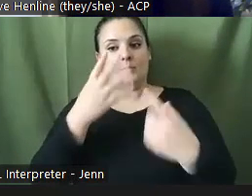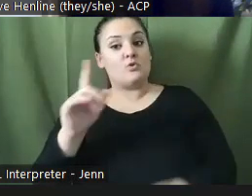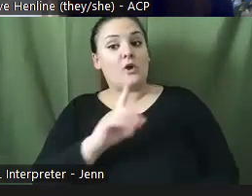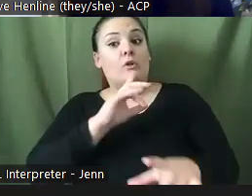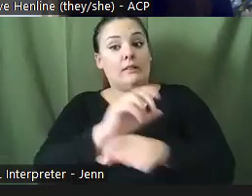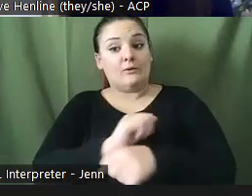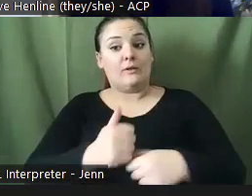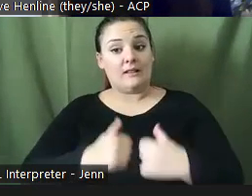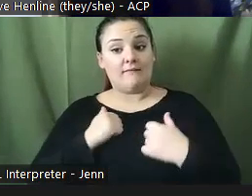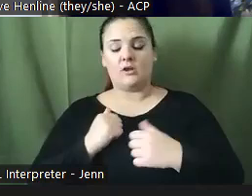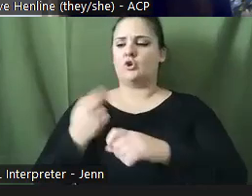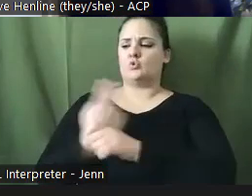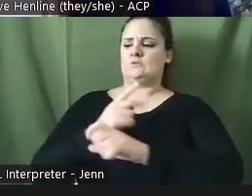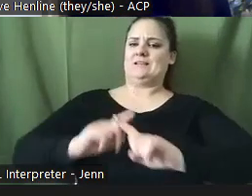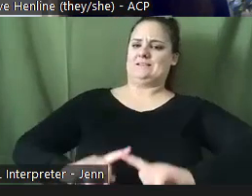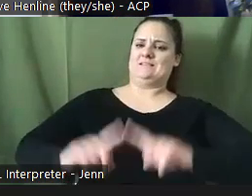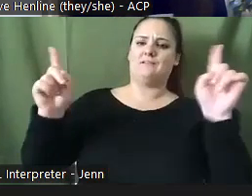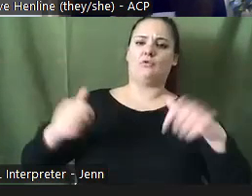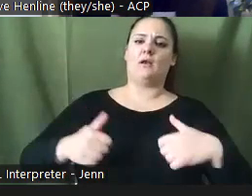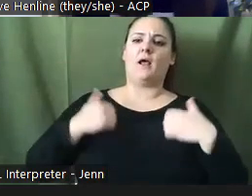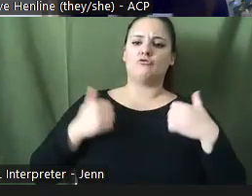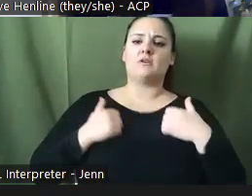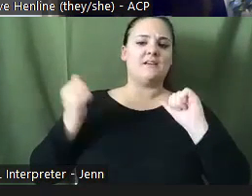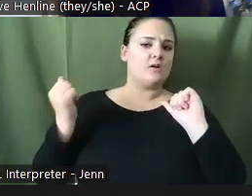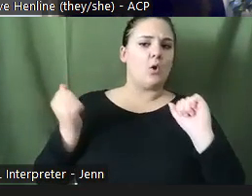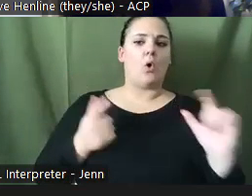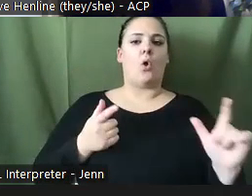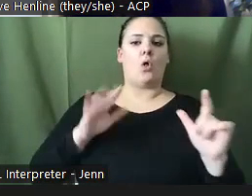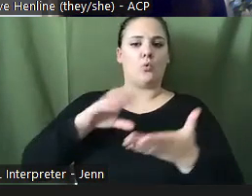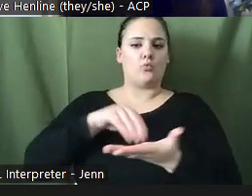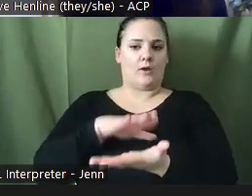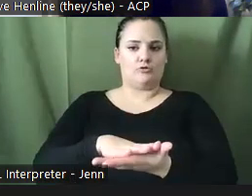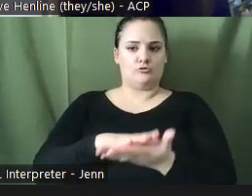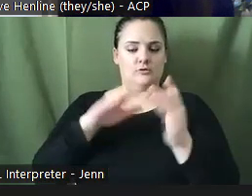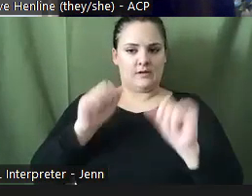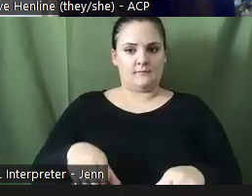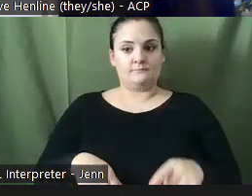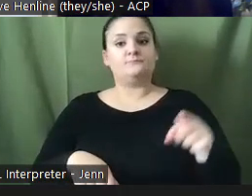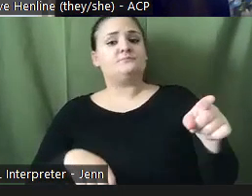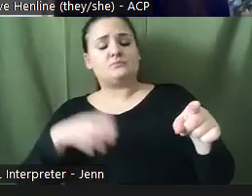address and any records that would reflect your address. Olive, I just want to jump in really quick